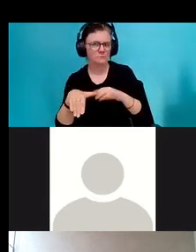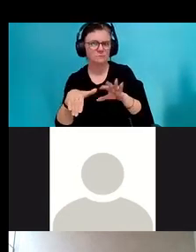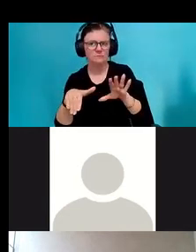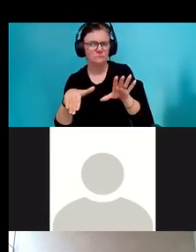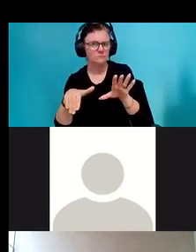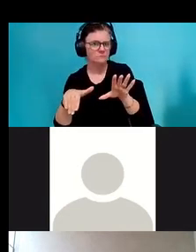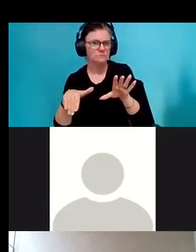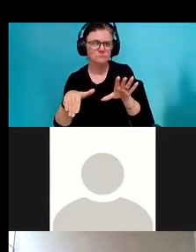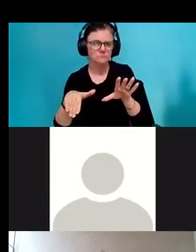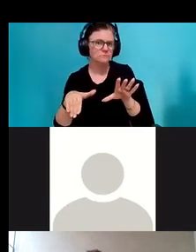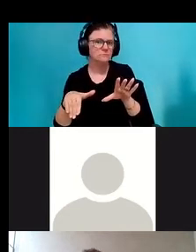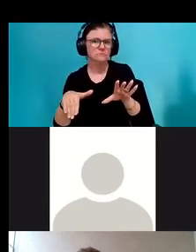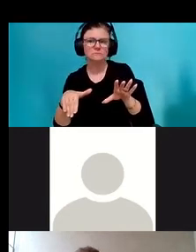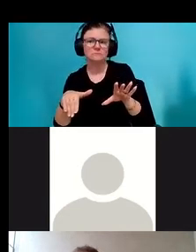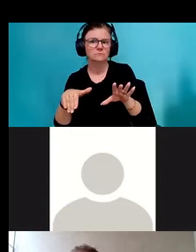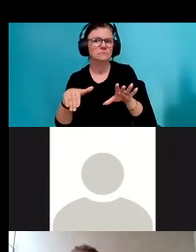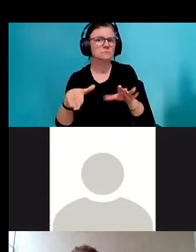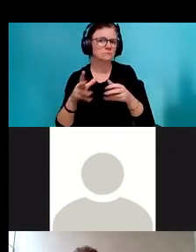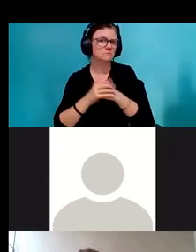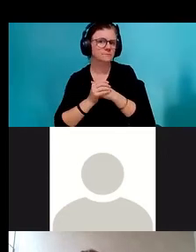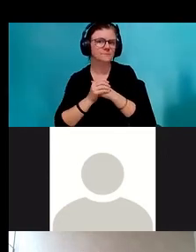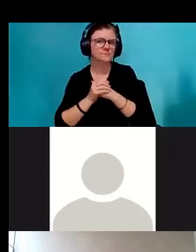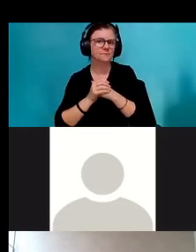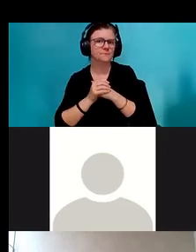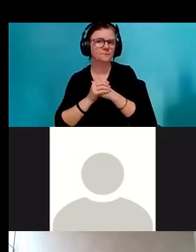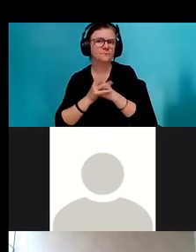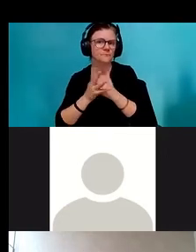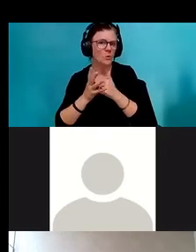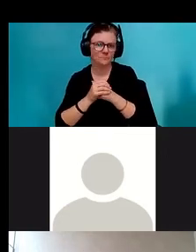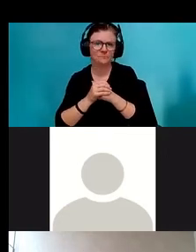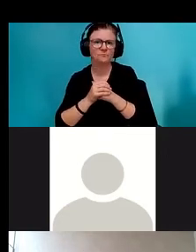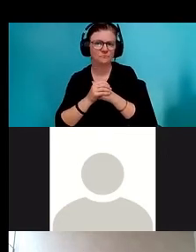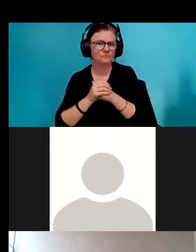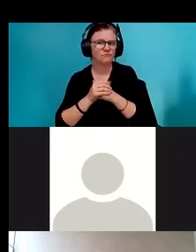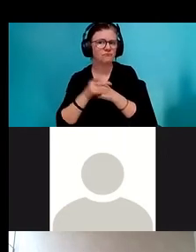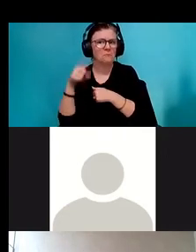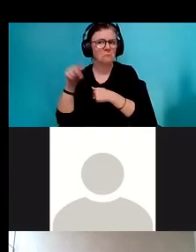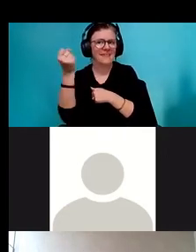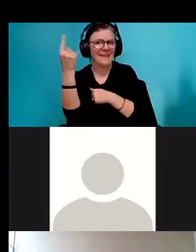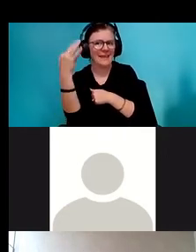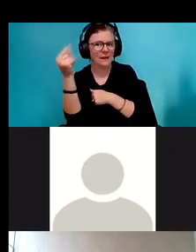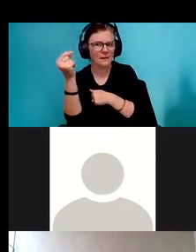and do work in their communities. So they will understand if sections are blank.